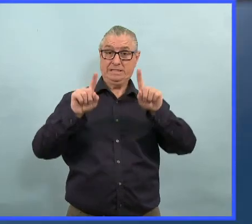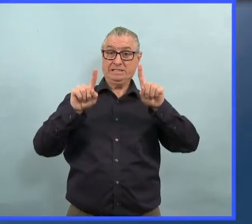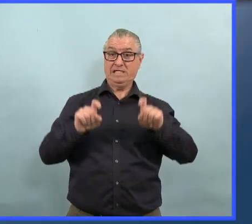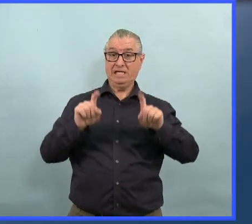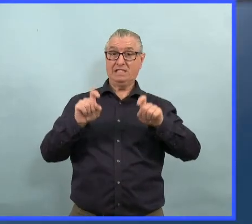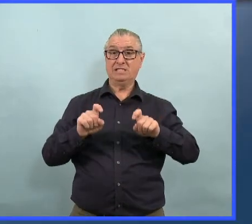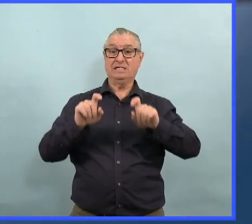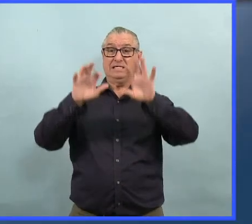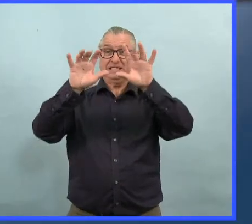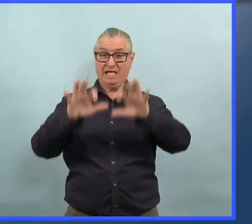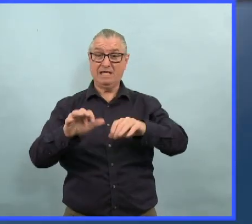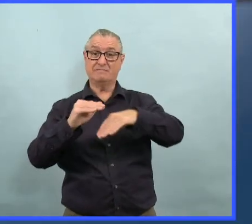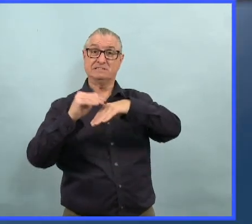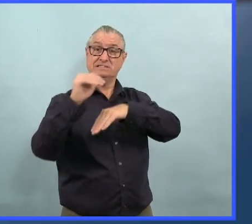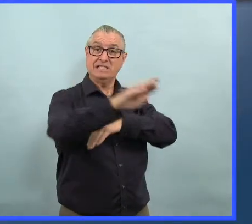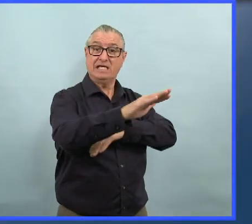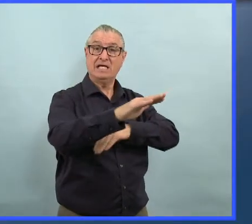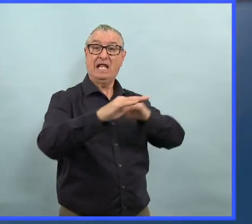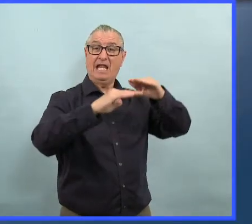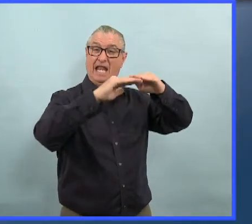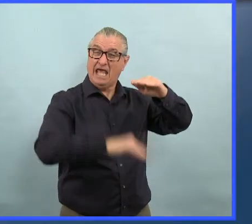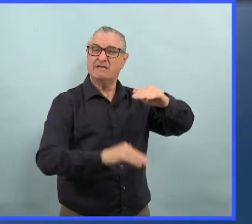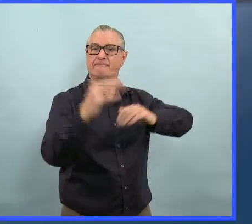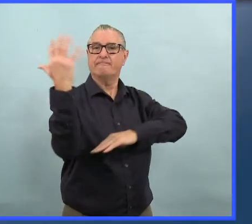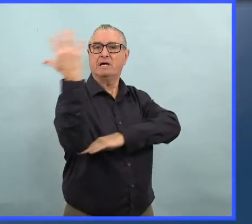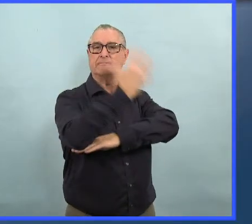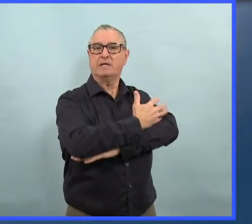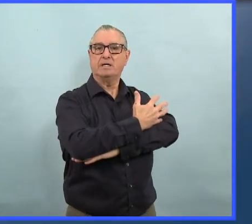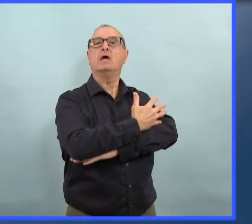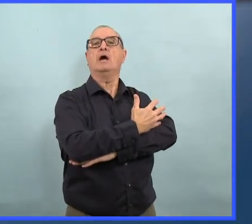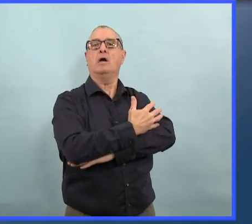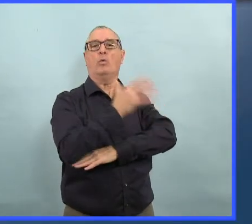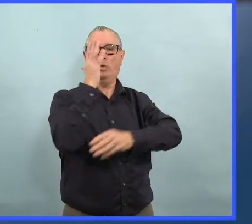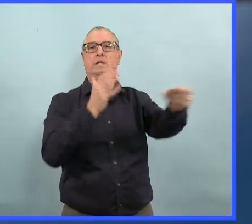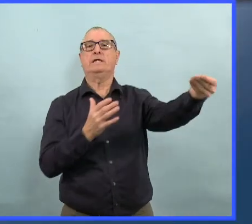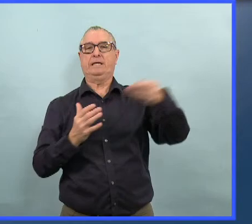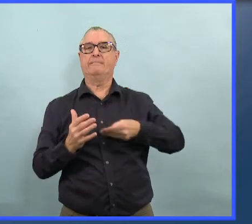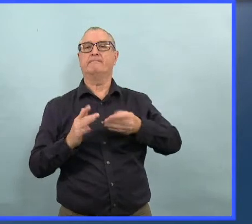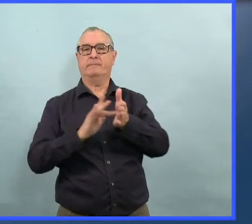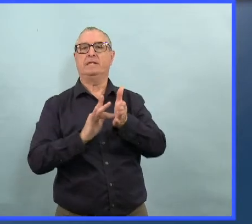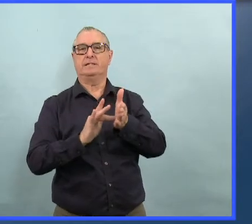thank you and dr reimer you talked about the importance of the third dose uh i'm i'm just